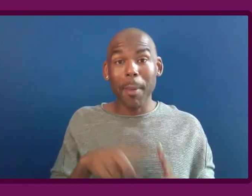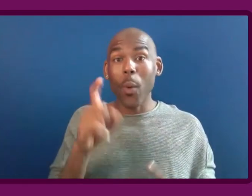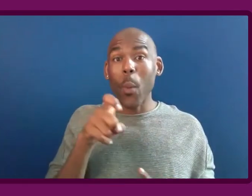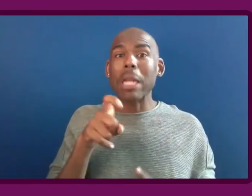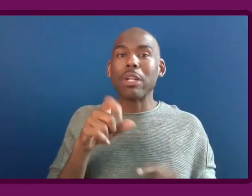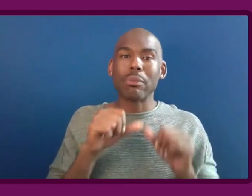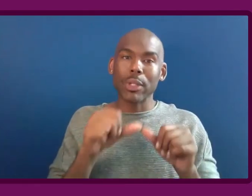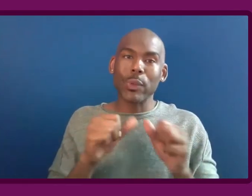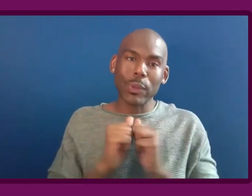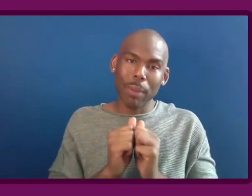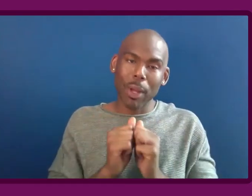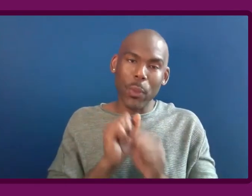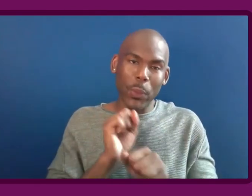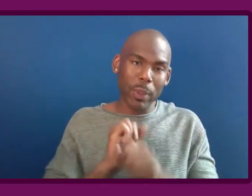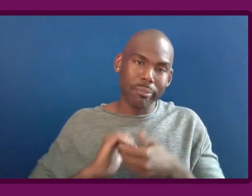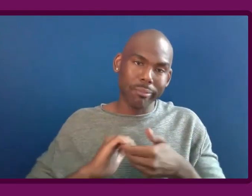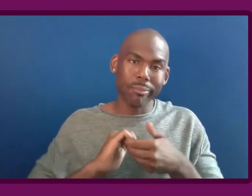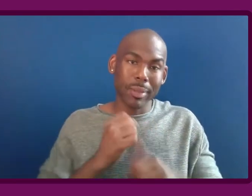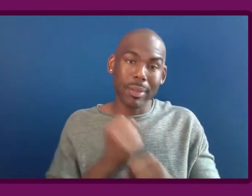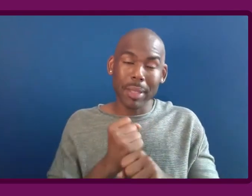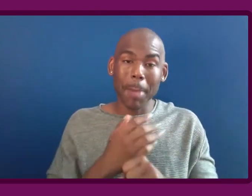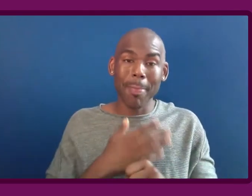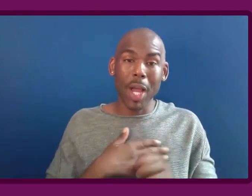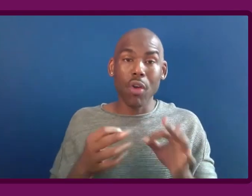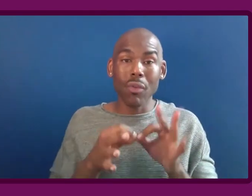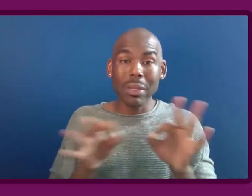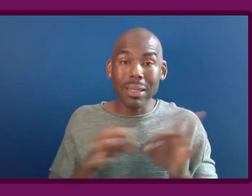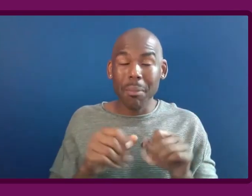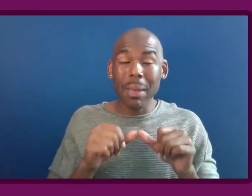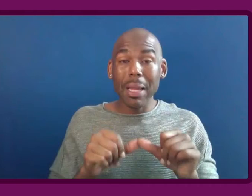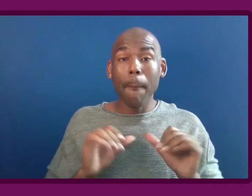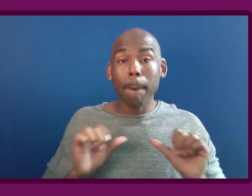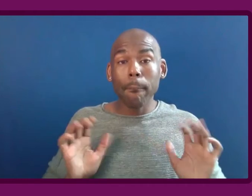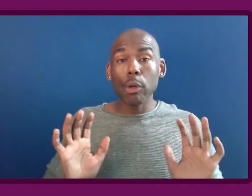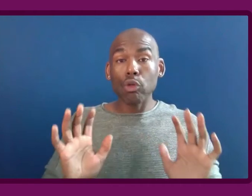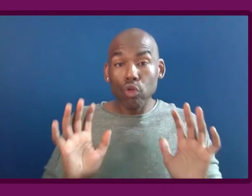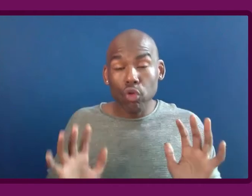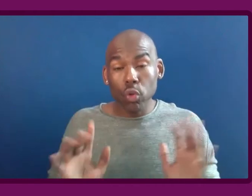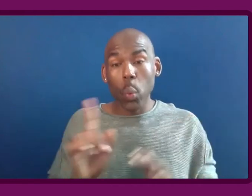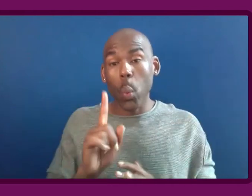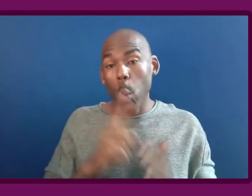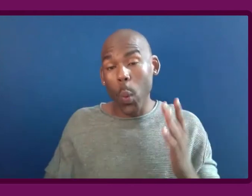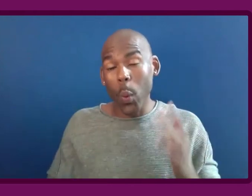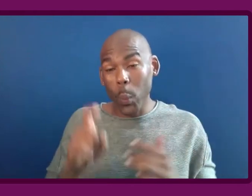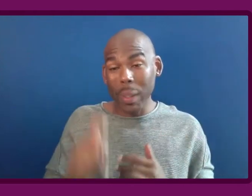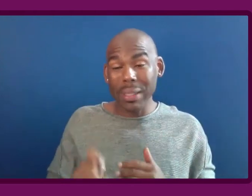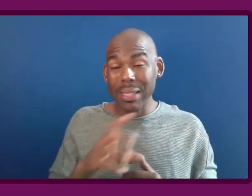But we need to be together, to make our statements and keep on pushing what we need to push.